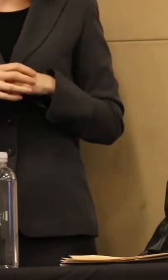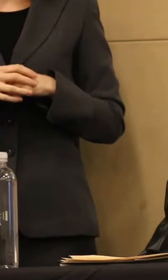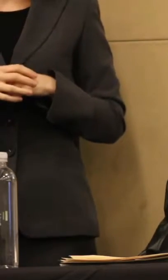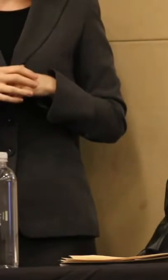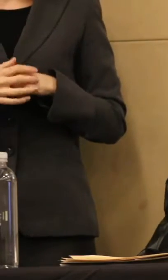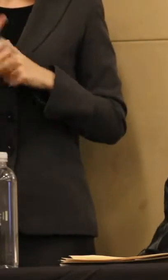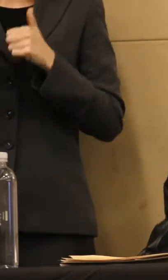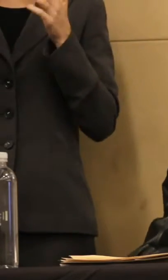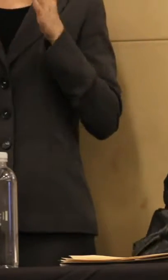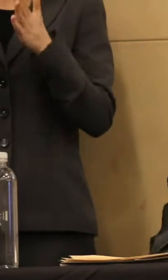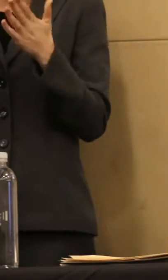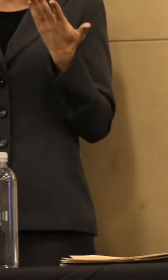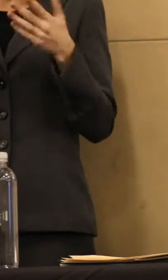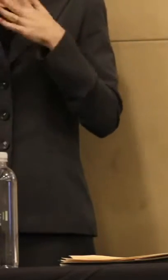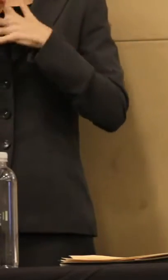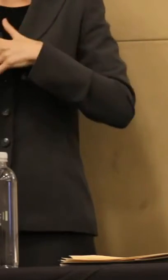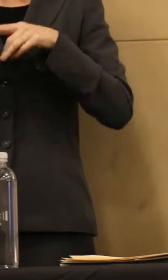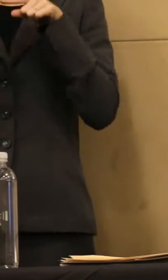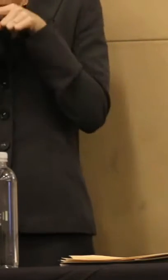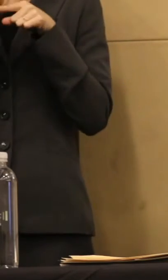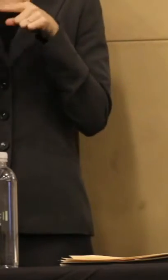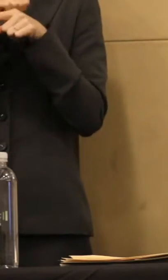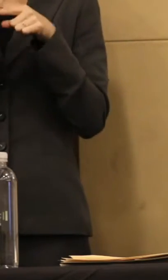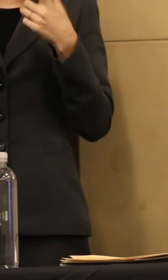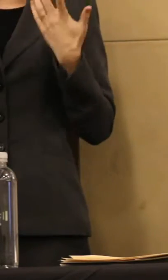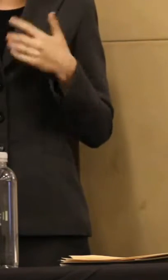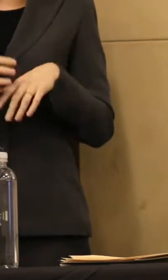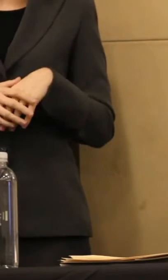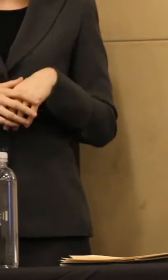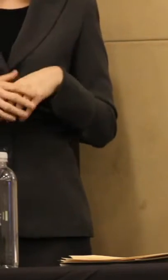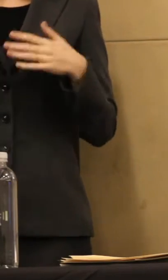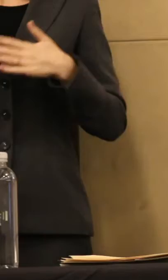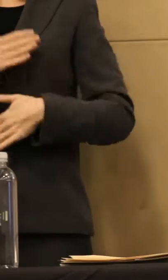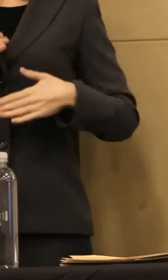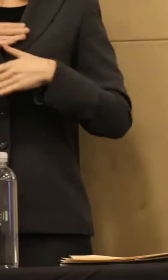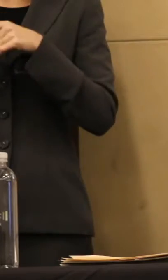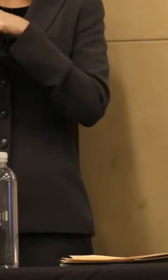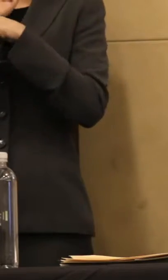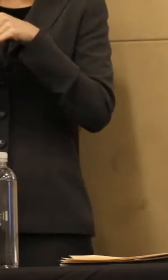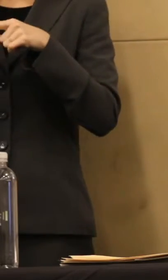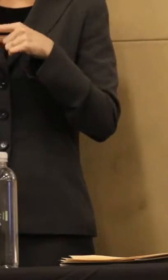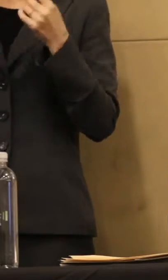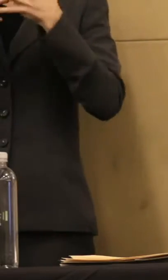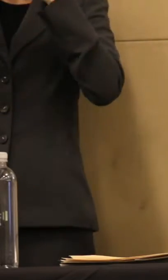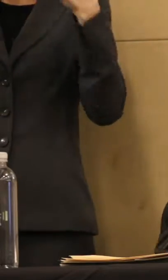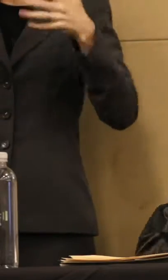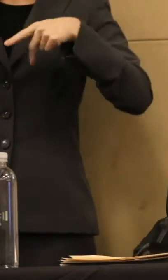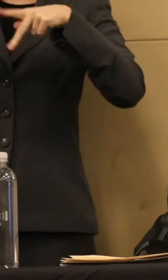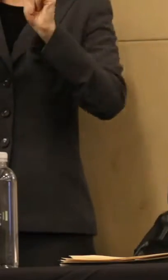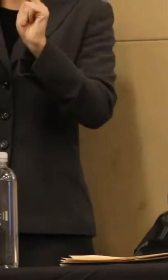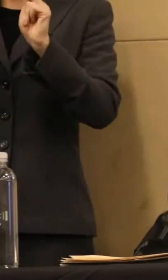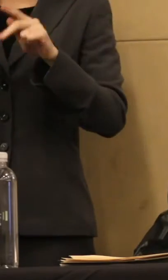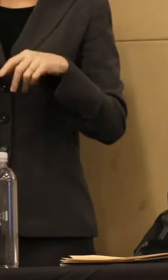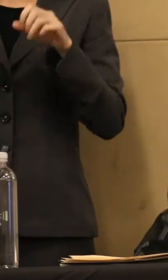And the entertainment industry certainly has great opportunities that could be turned into